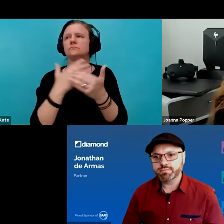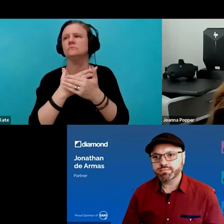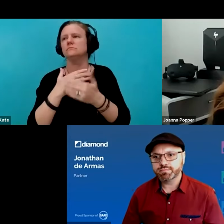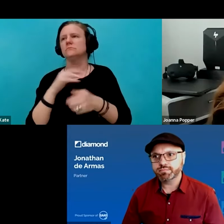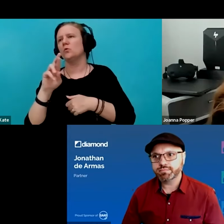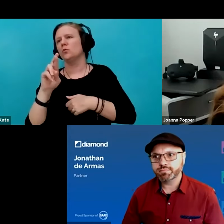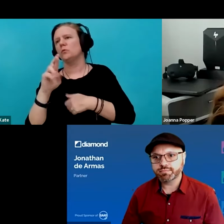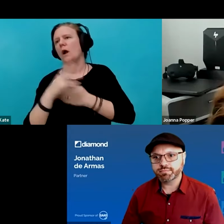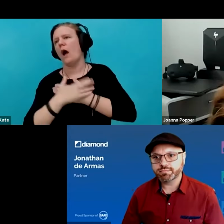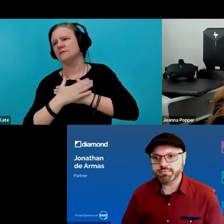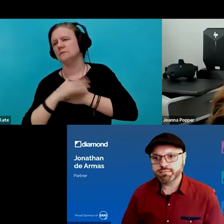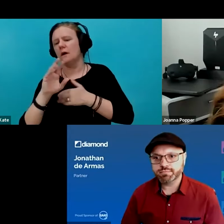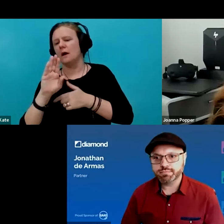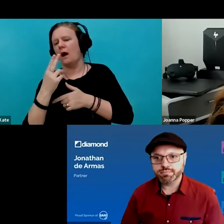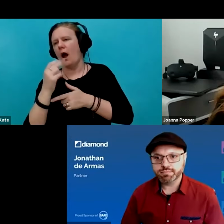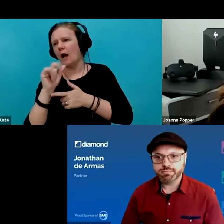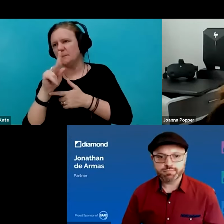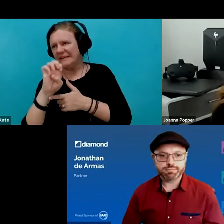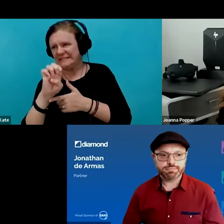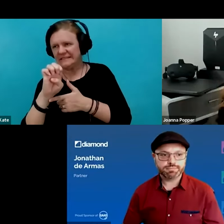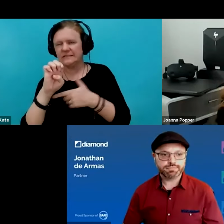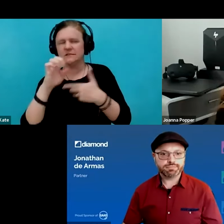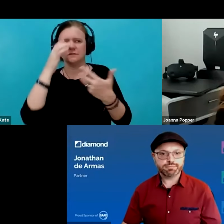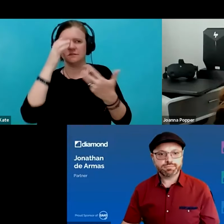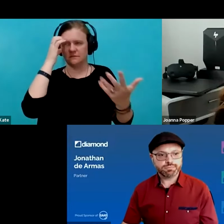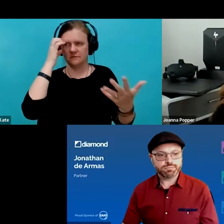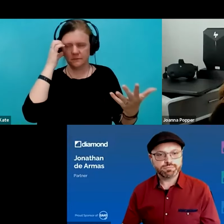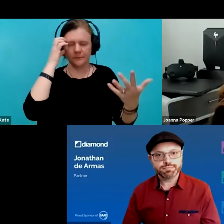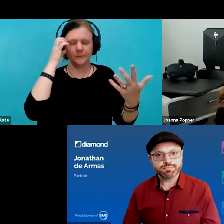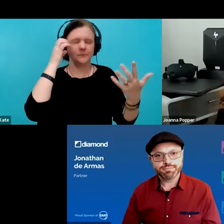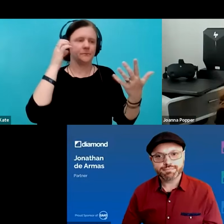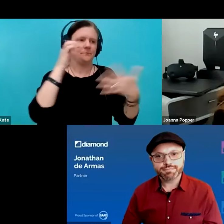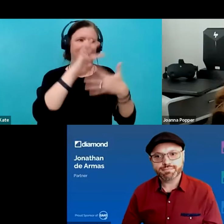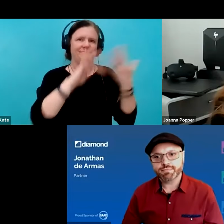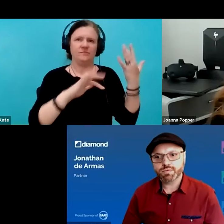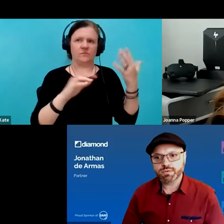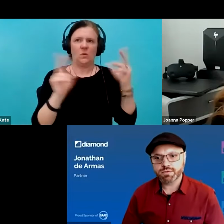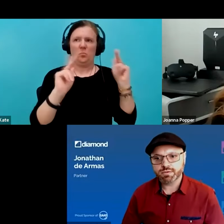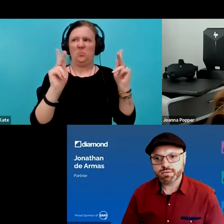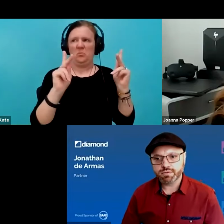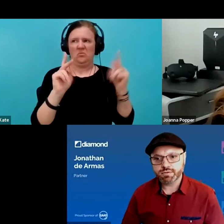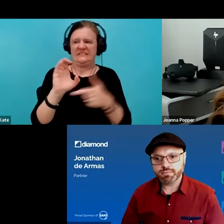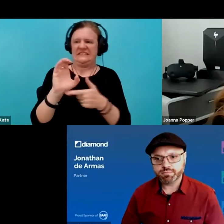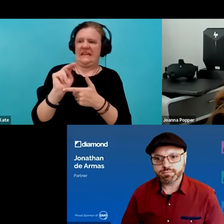Joanna Popper: An environment where people go to live or their people coming into the home or just somebody who is interacting with somebody